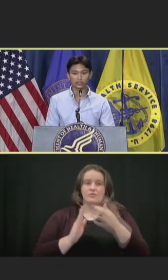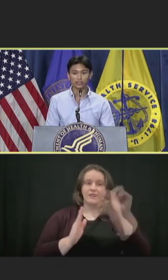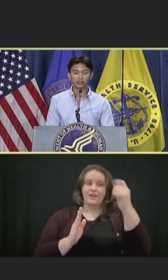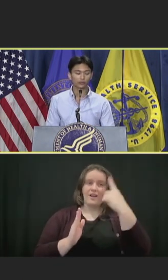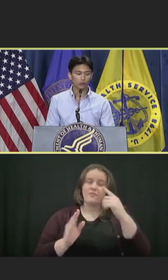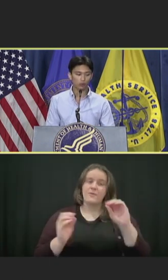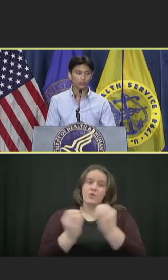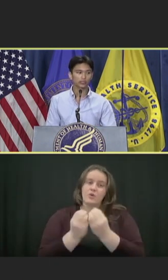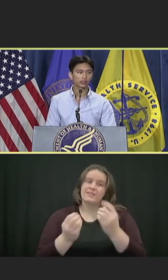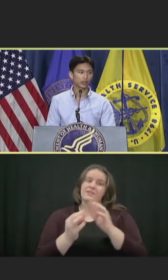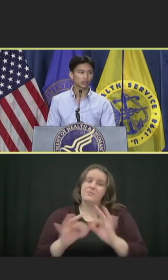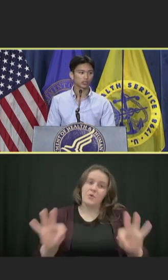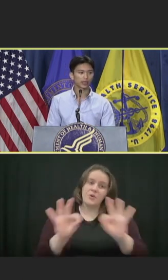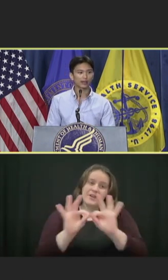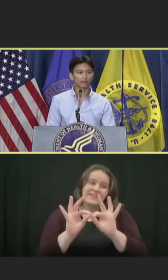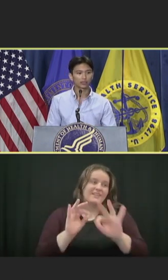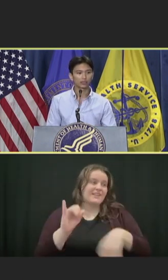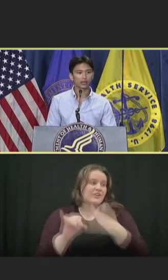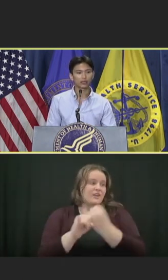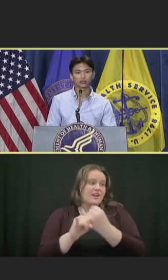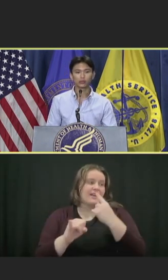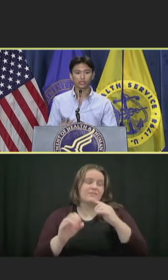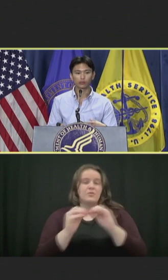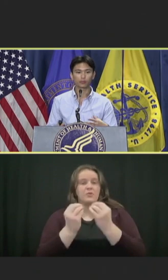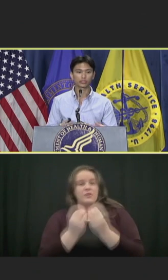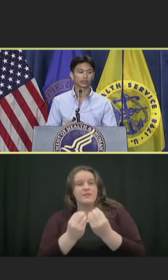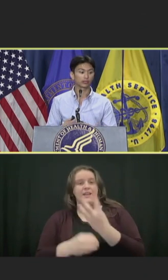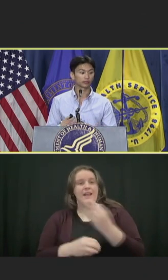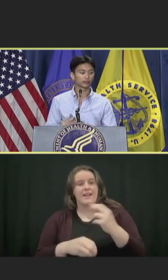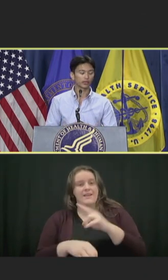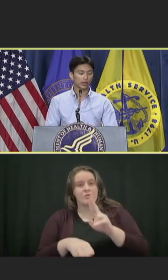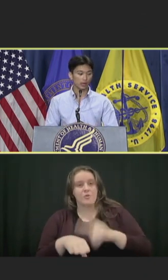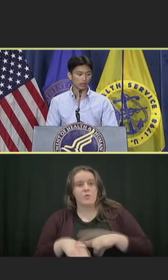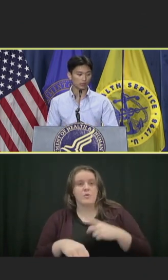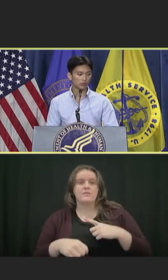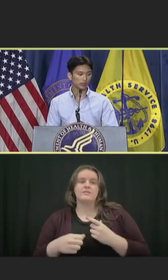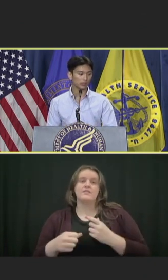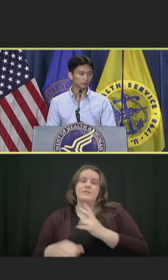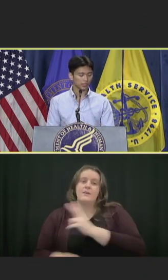and, of course, the patient advocate and community -- representative community.